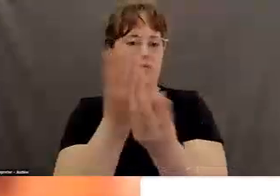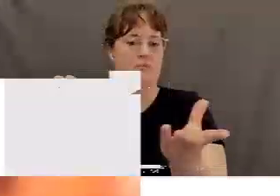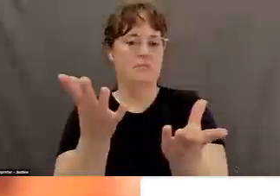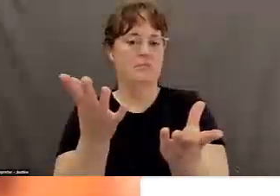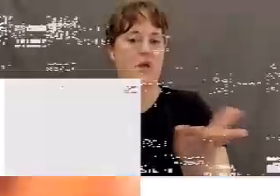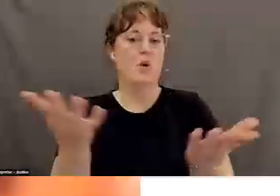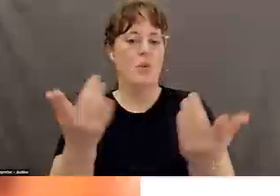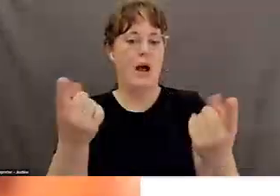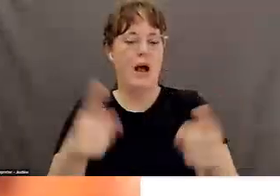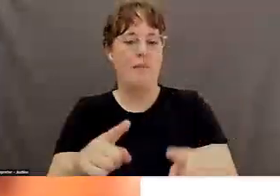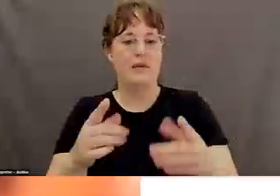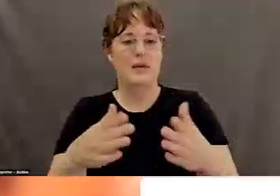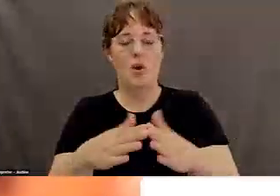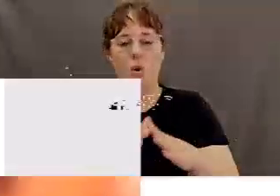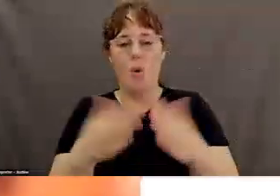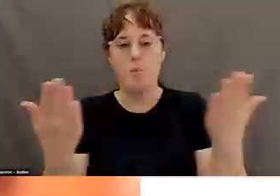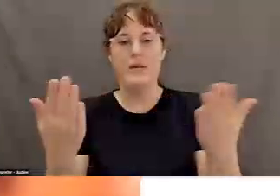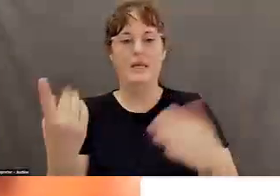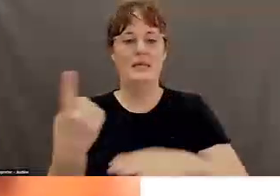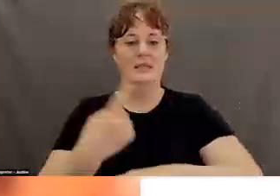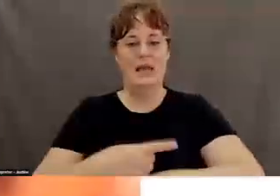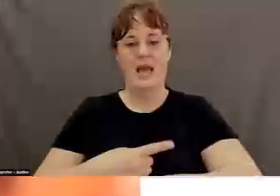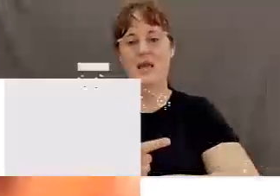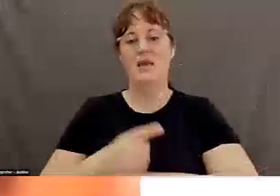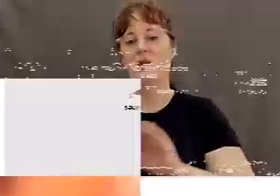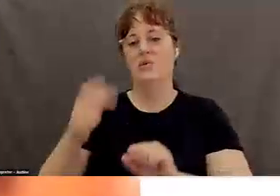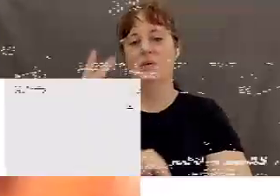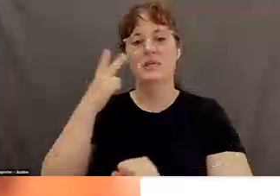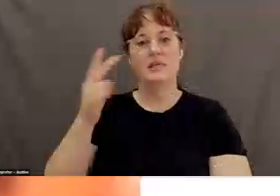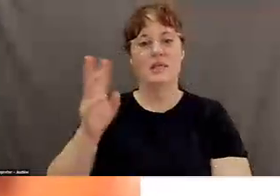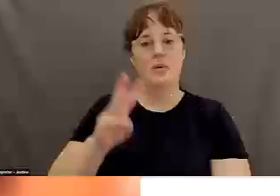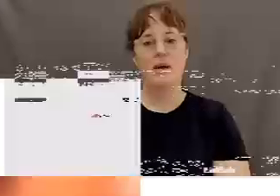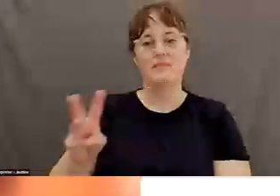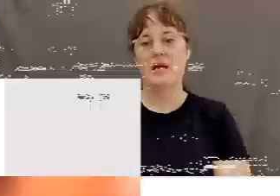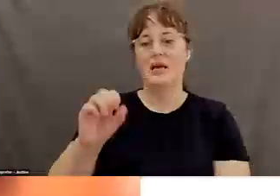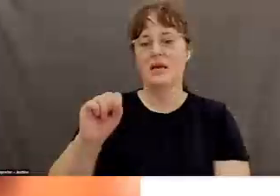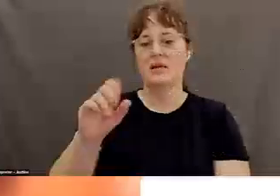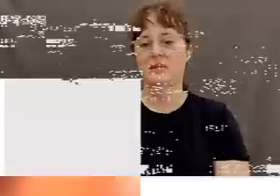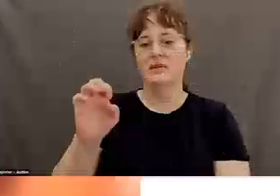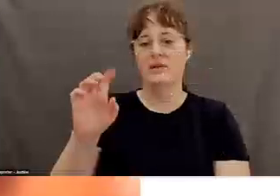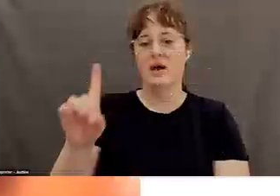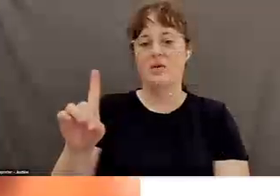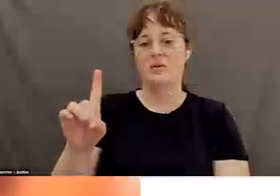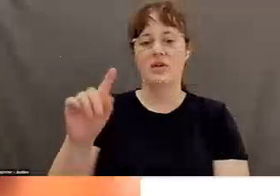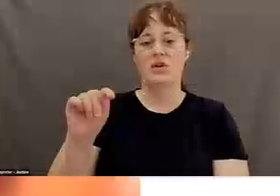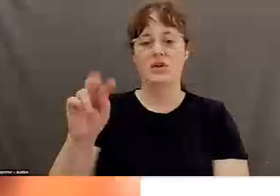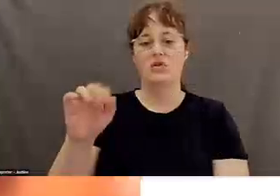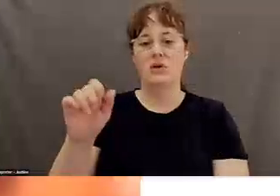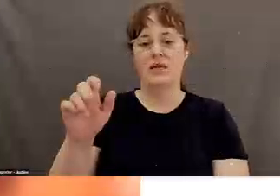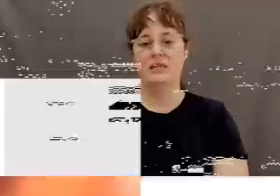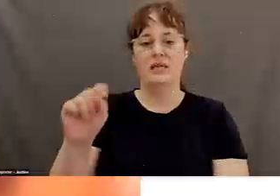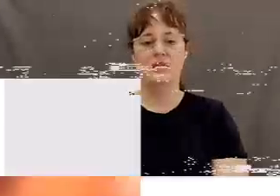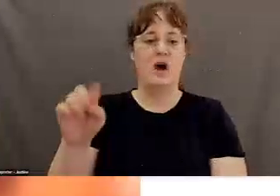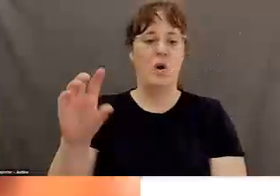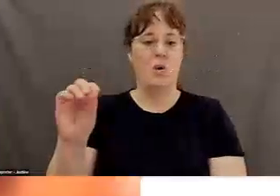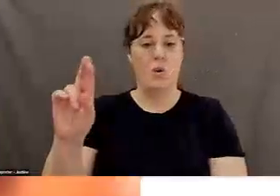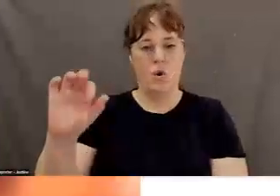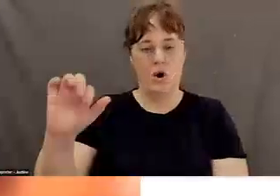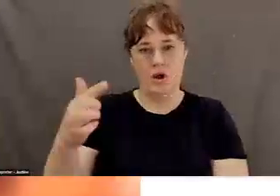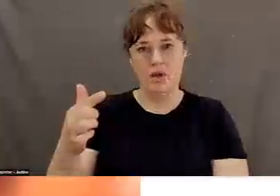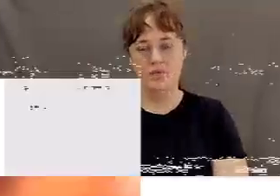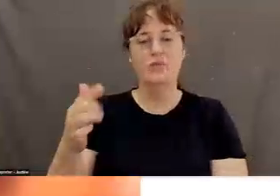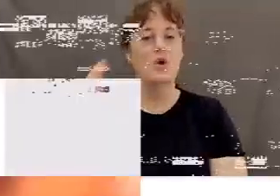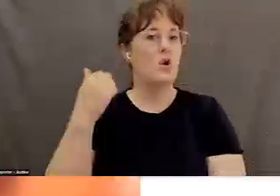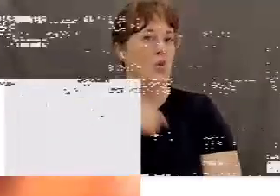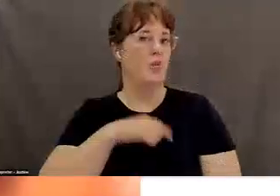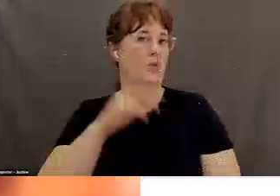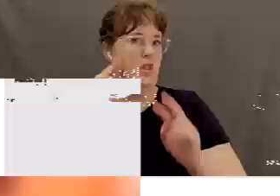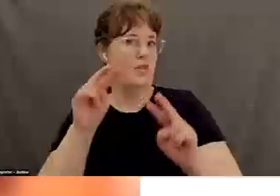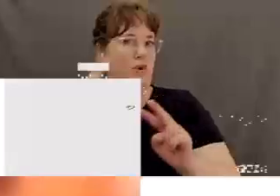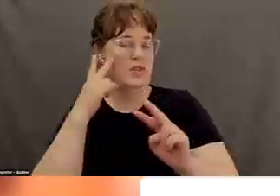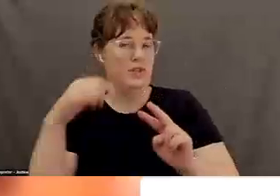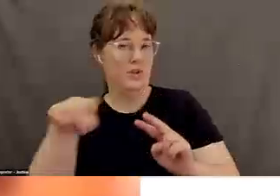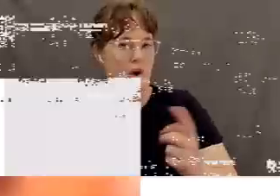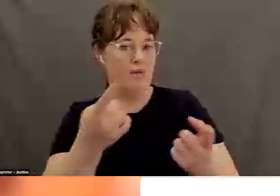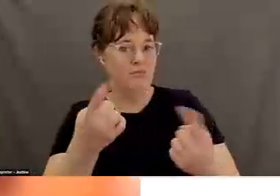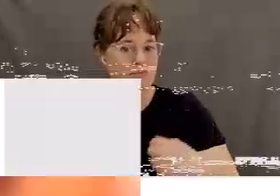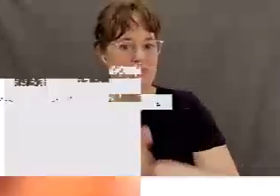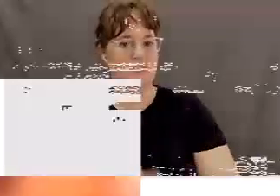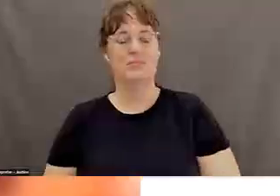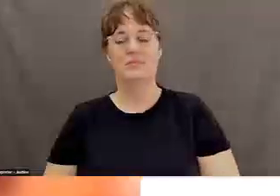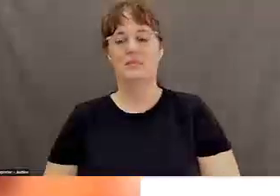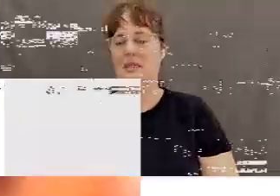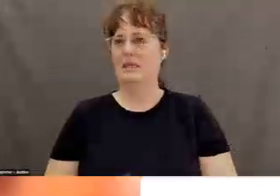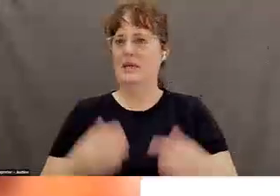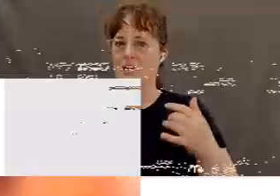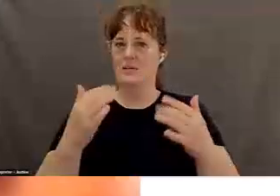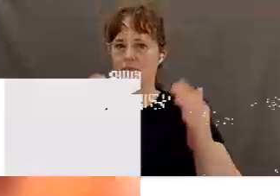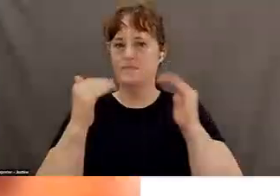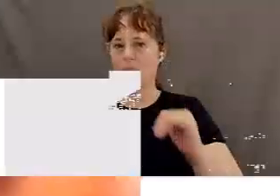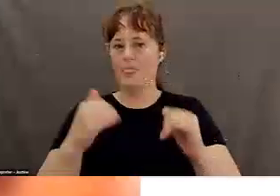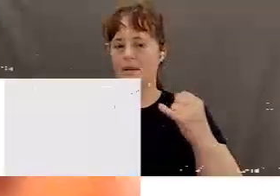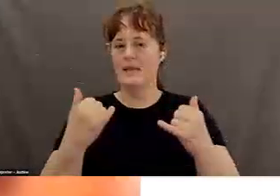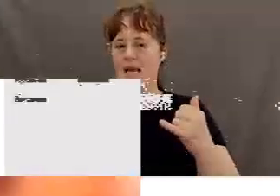Boardroom: forward slash crosslake, and we all look forward to seeing you there. Now, because today is the last day of the legislative session, I'd like to give a brief update.